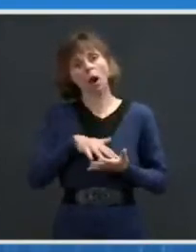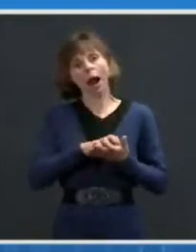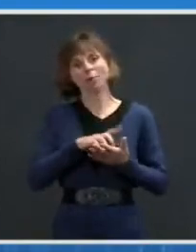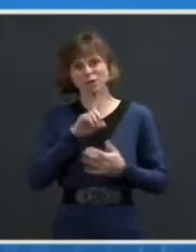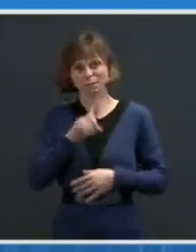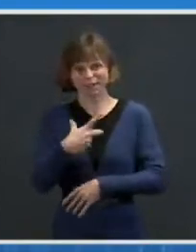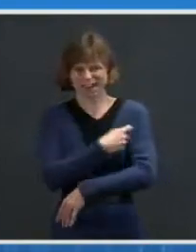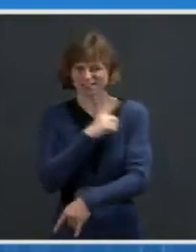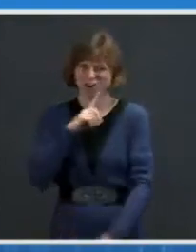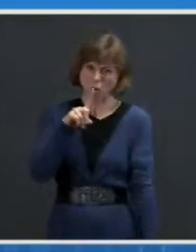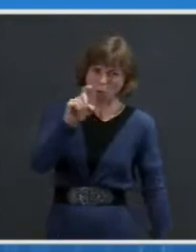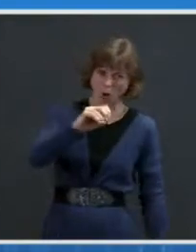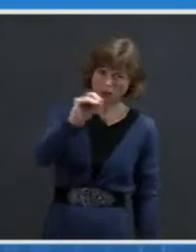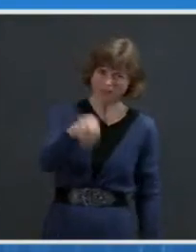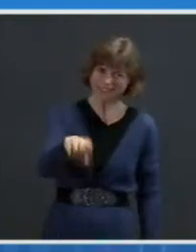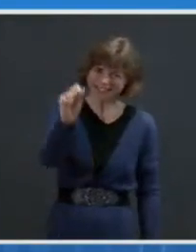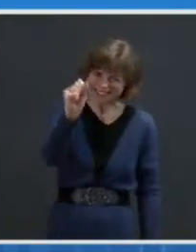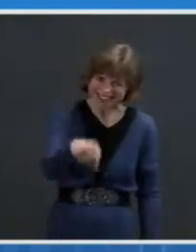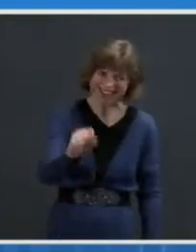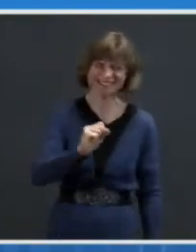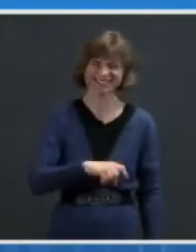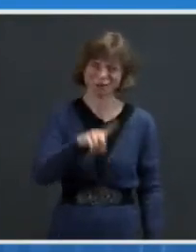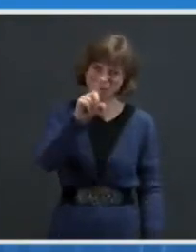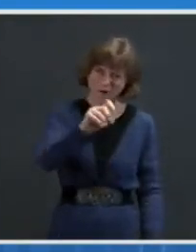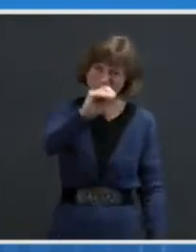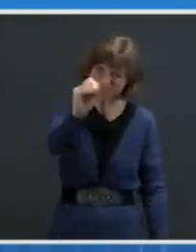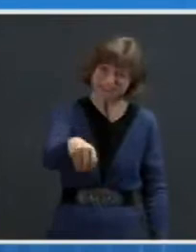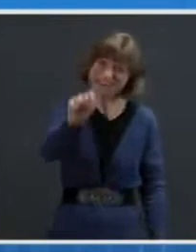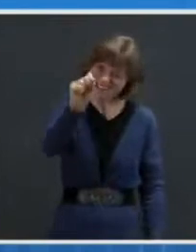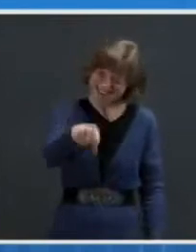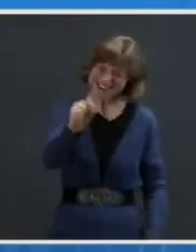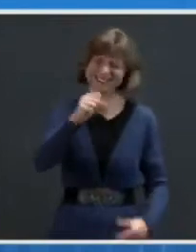WE OFTEN GET ASKED A QUESTION THAT IS A REASONABLE QUESTION, SHOULD PEOPLE WHO ARE IMMUNOCOMPROMISED GET